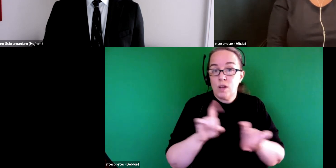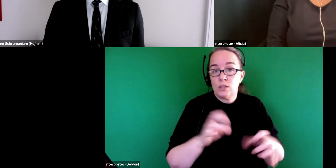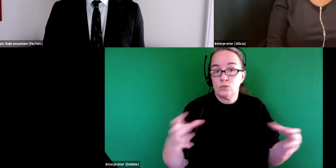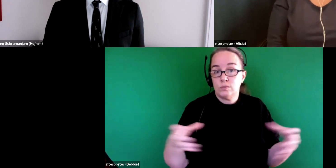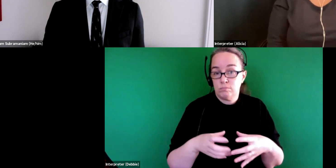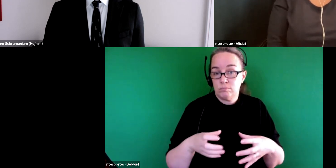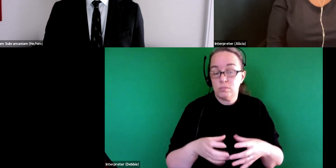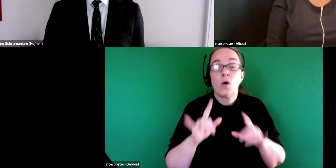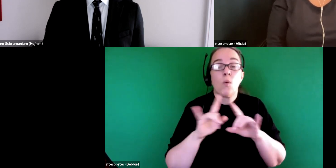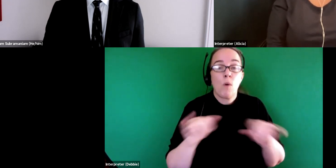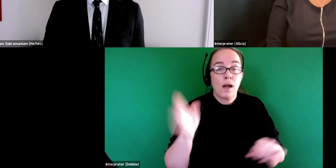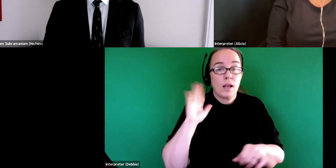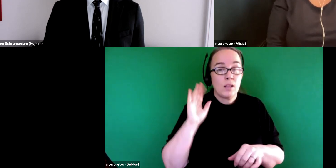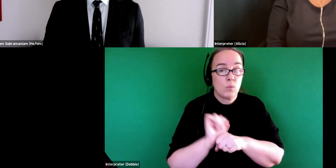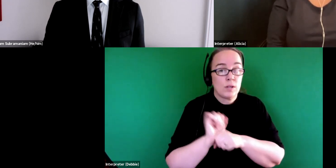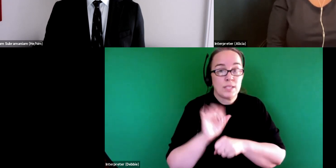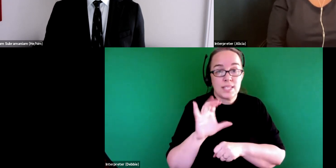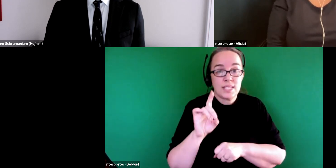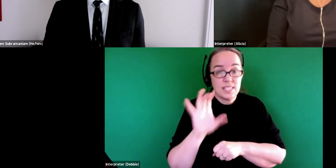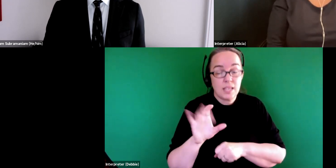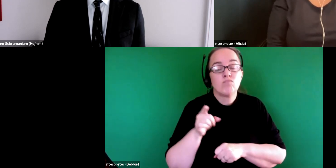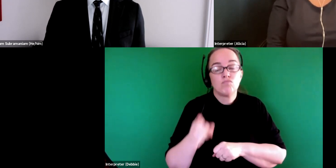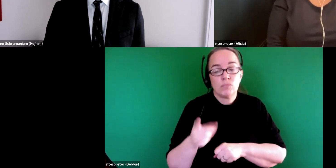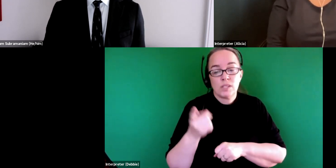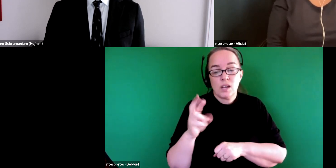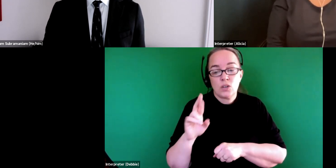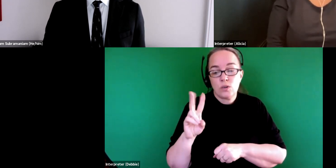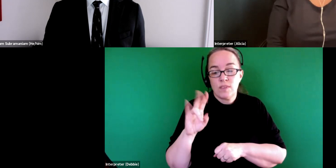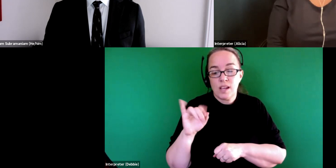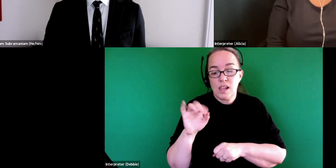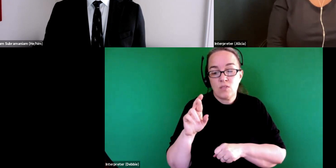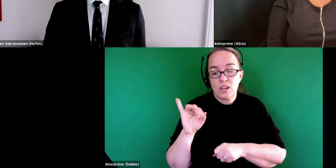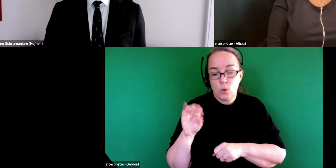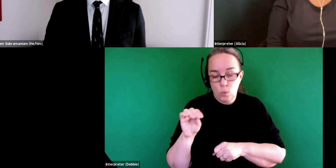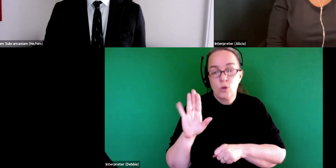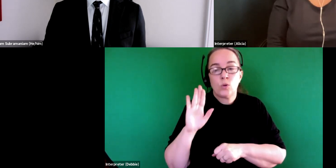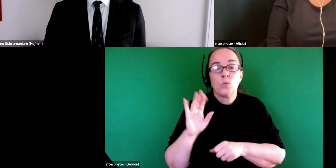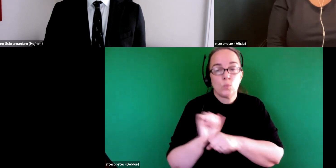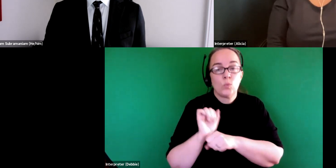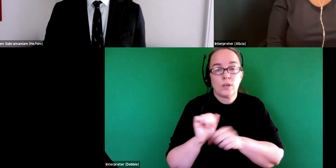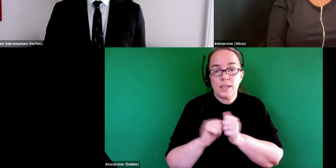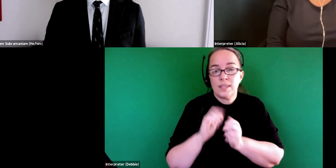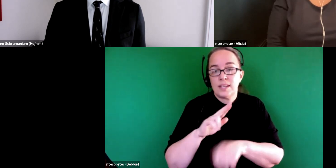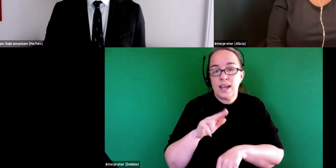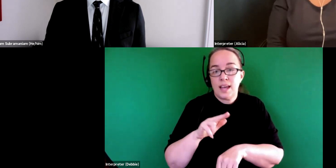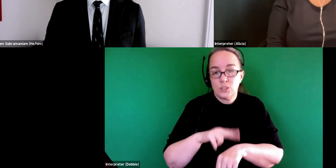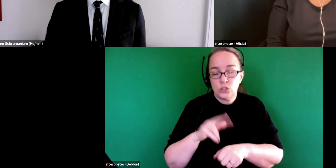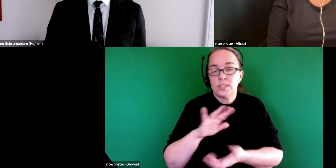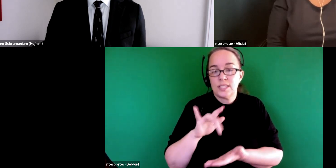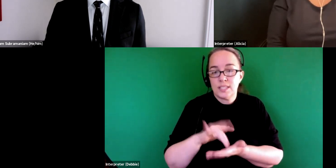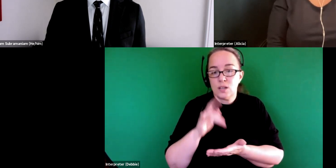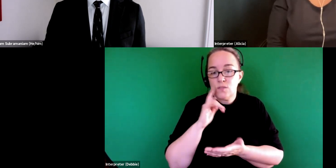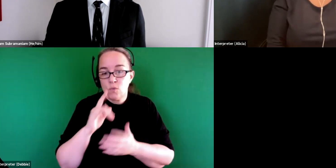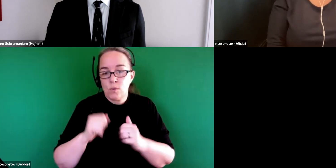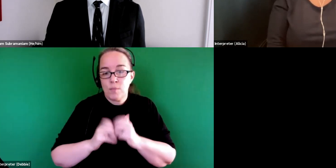Ram Subramaniam (He/him): While at CDC Dr V Reno also work in a national Center for emerging into an Arctic infectious diseases.